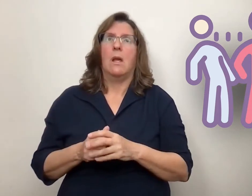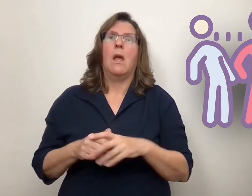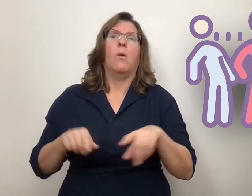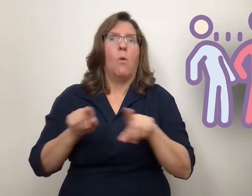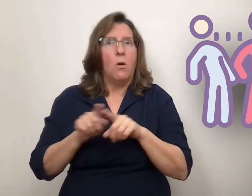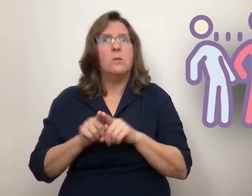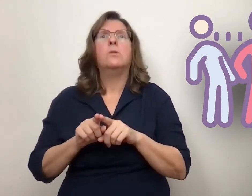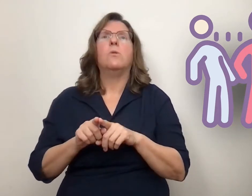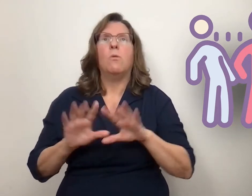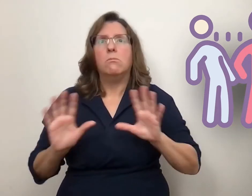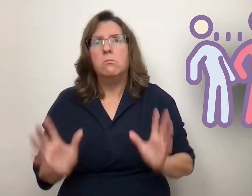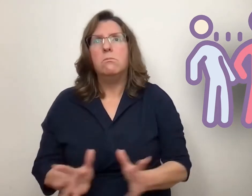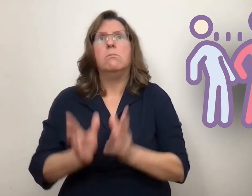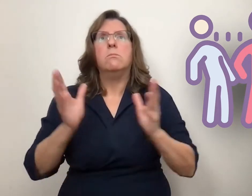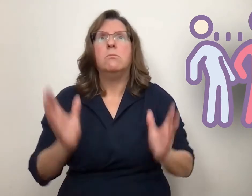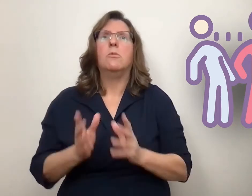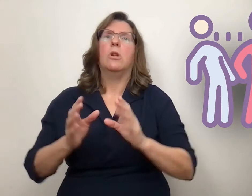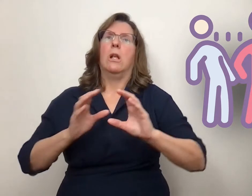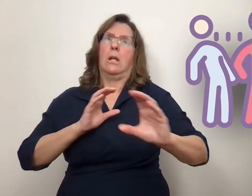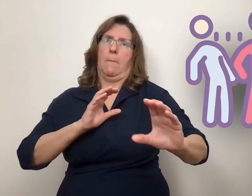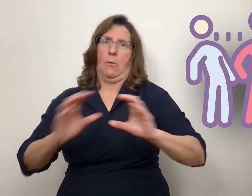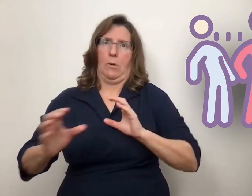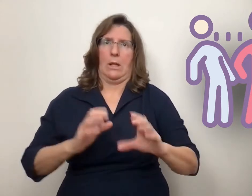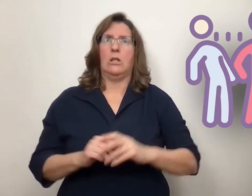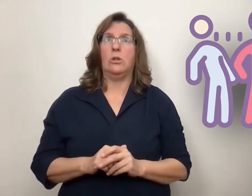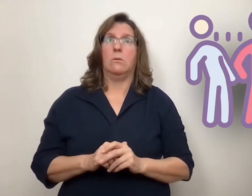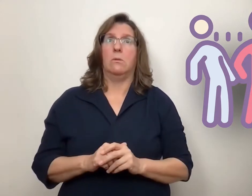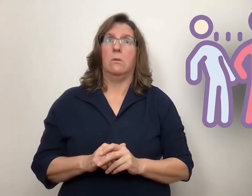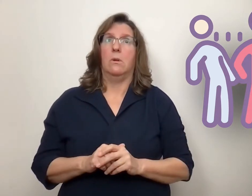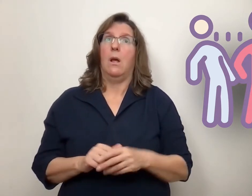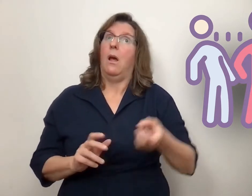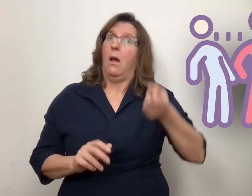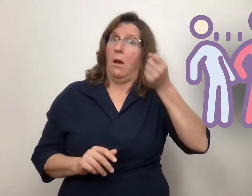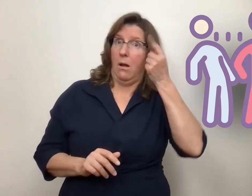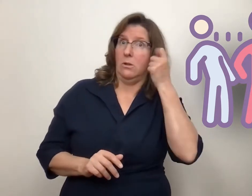Obviously making meaning is through communication.